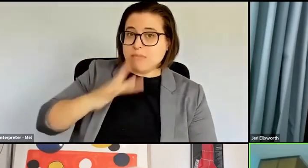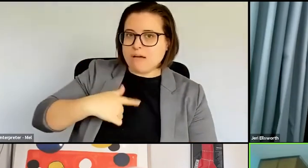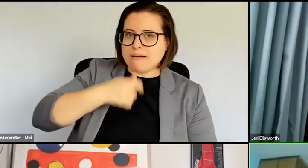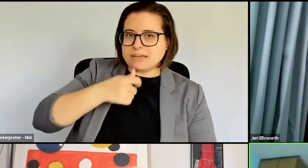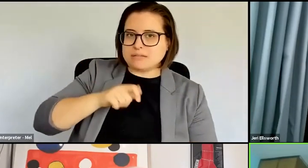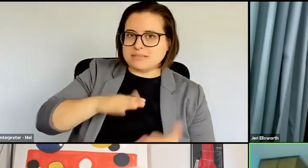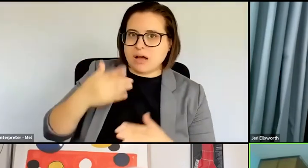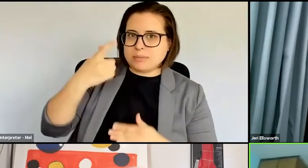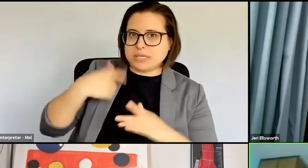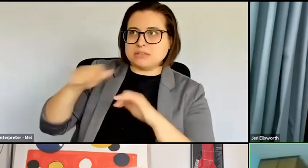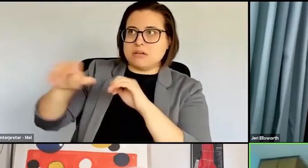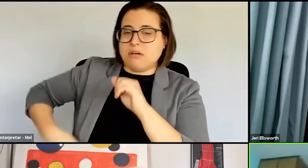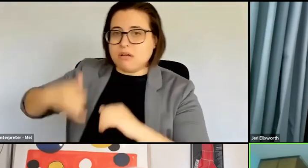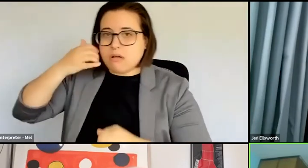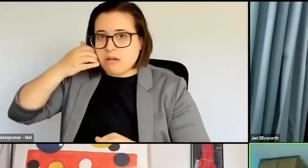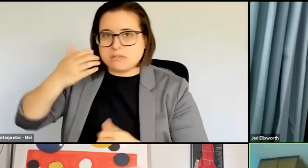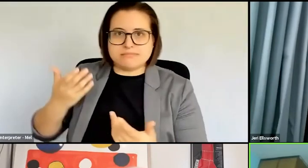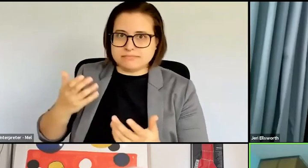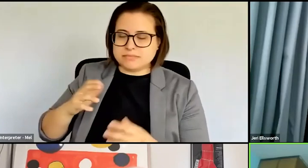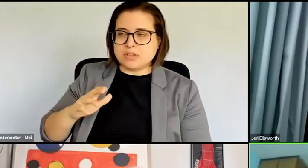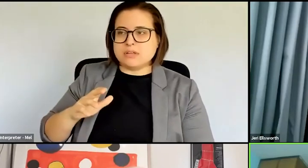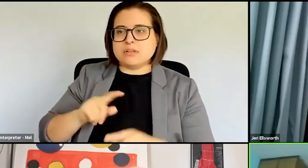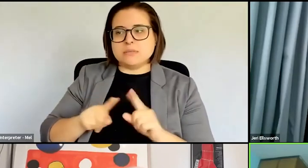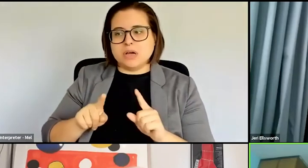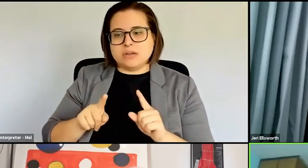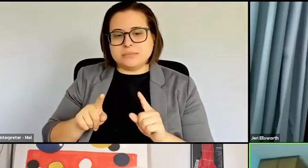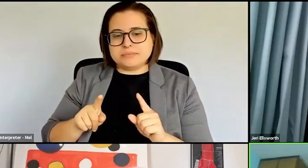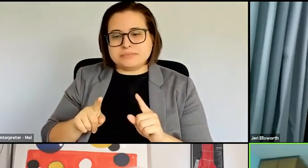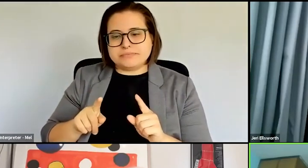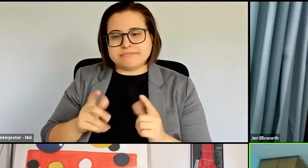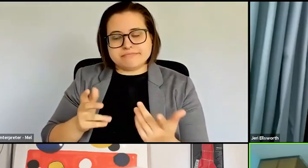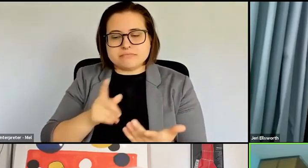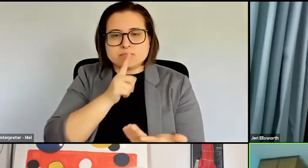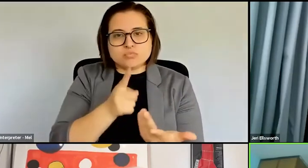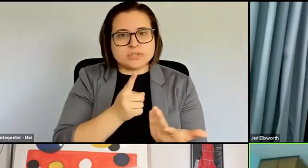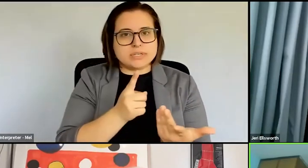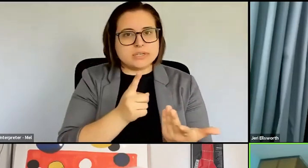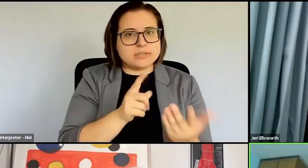is really appropriate. Do we actually have interfaces that are socially appropriate,